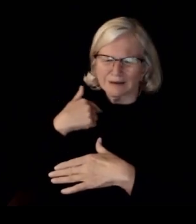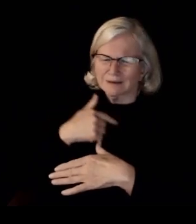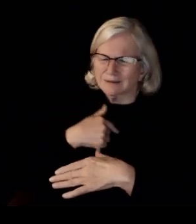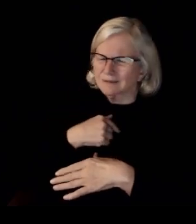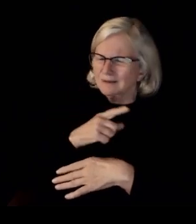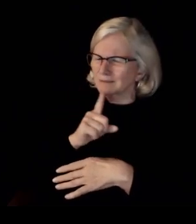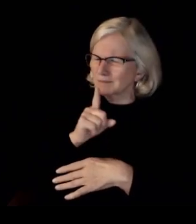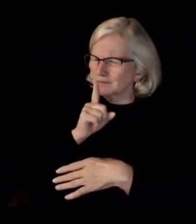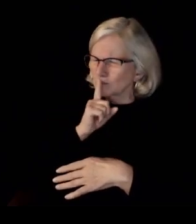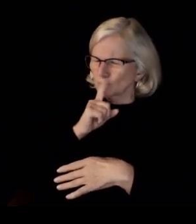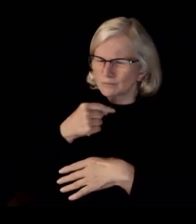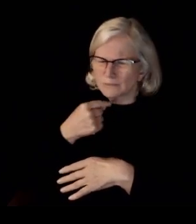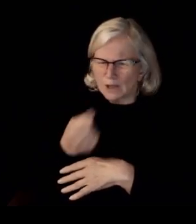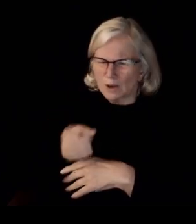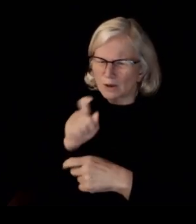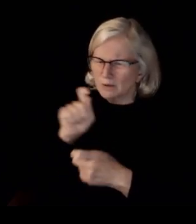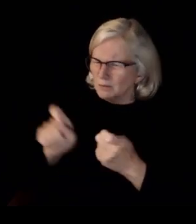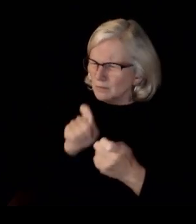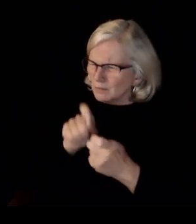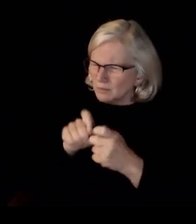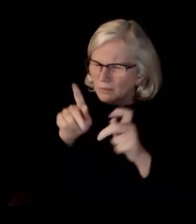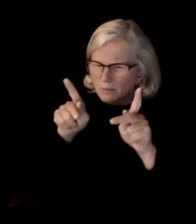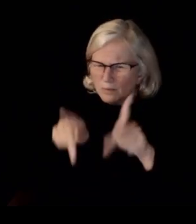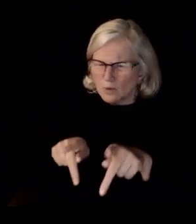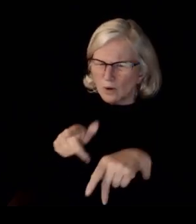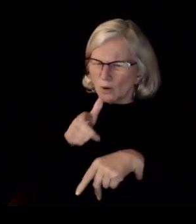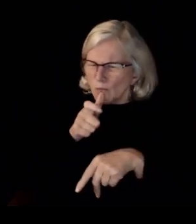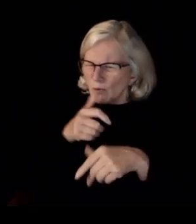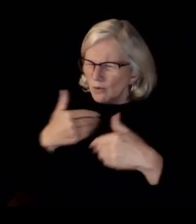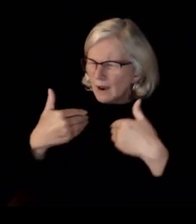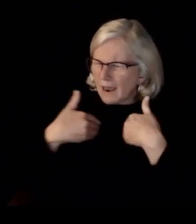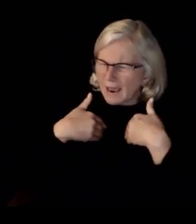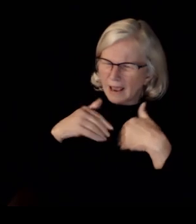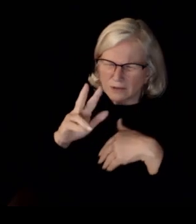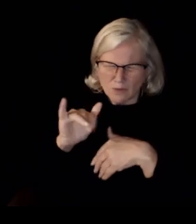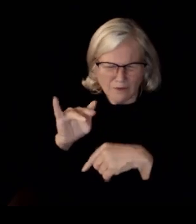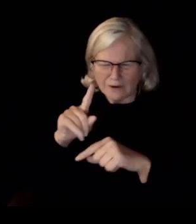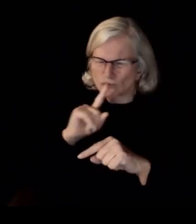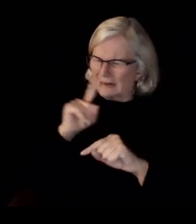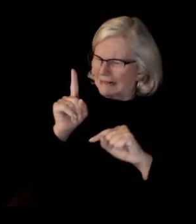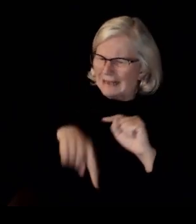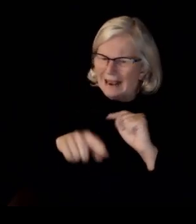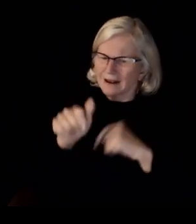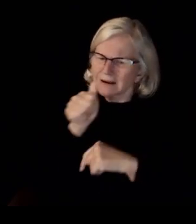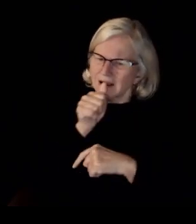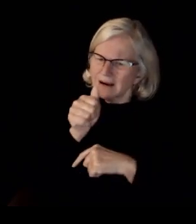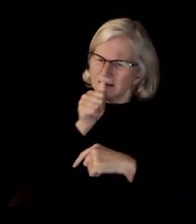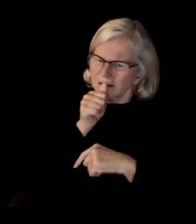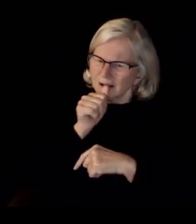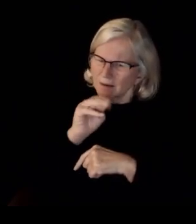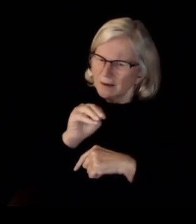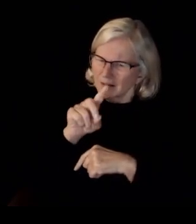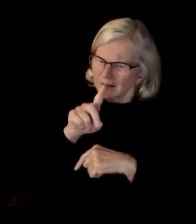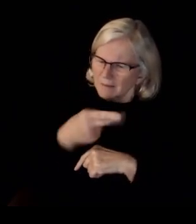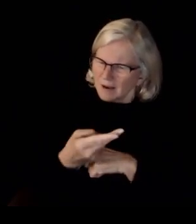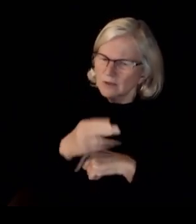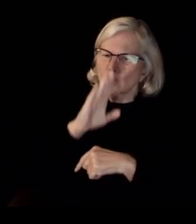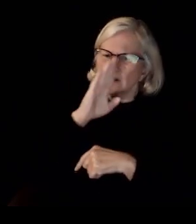we will never ask for credit card information we will never ask you for any money. So we